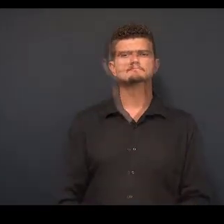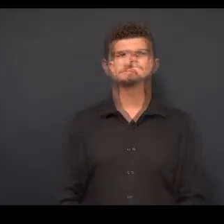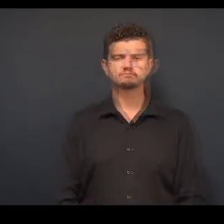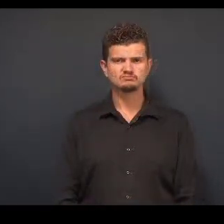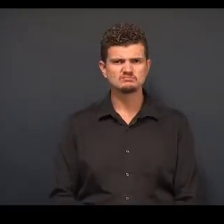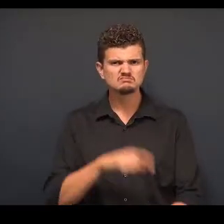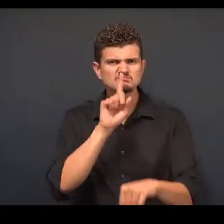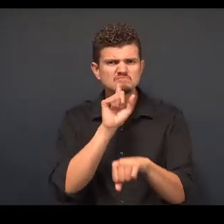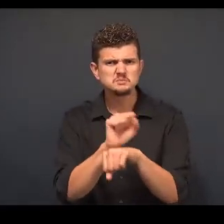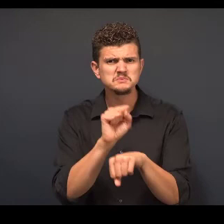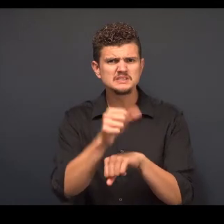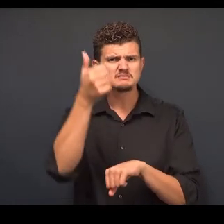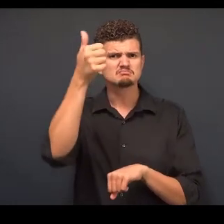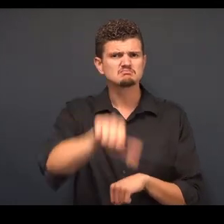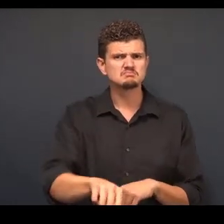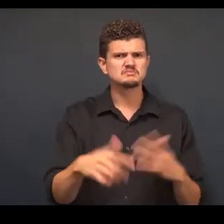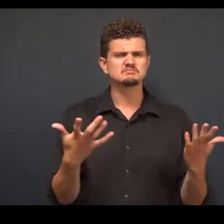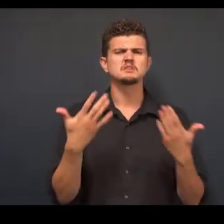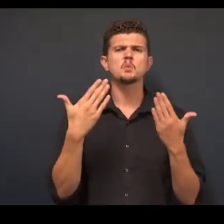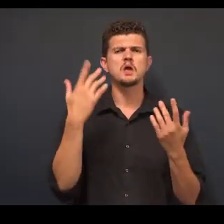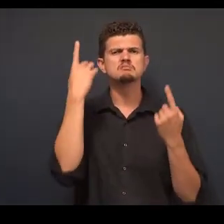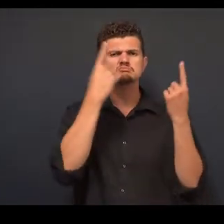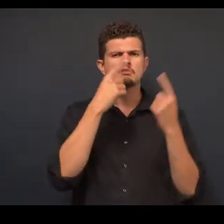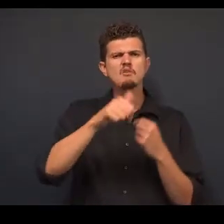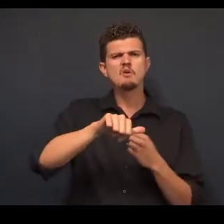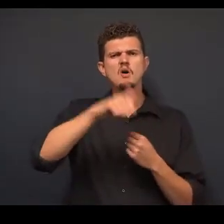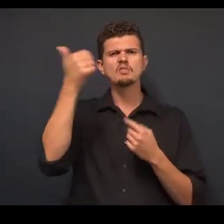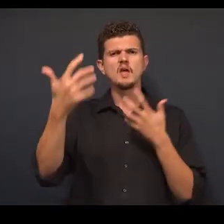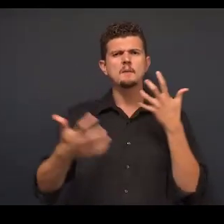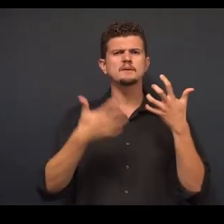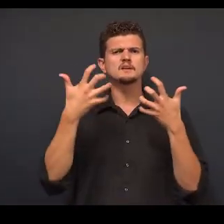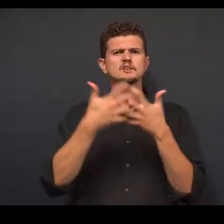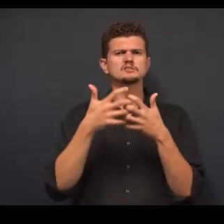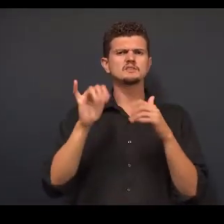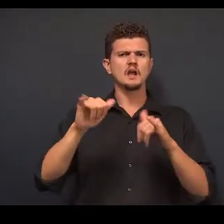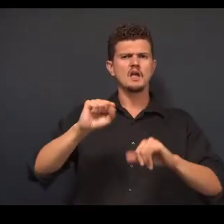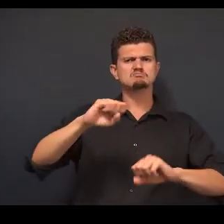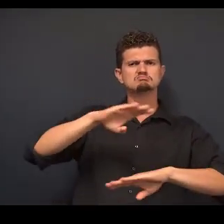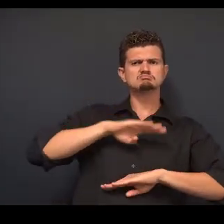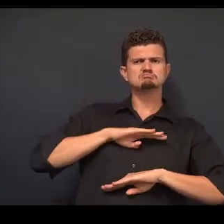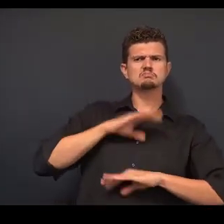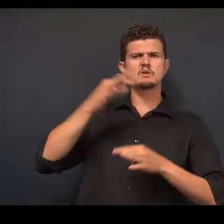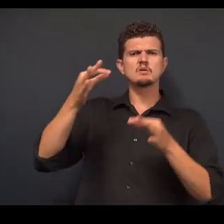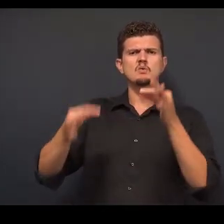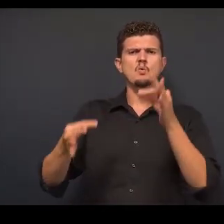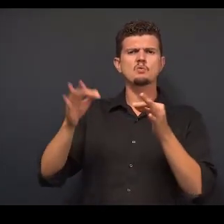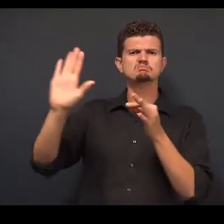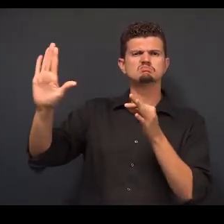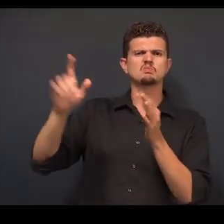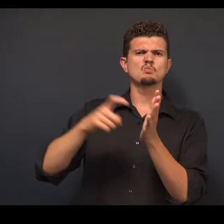If your request is denied, consider finding a reasonable alternative that is not a fundamental alteration